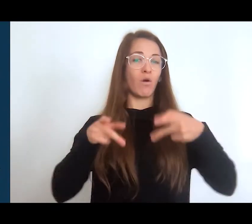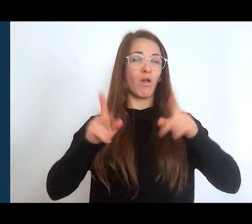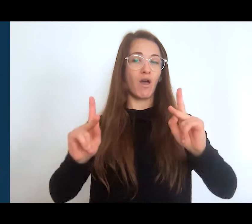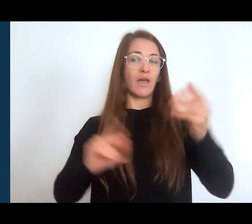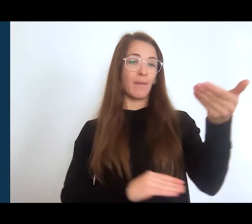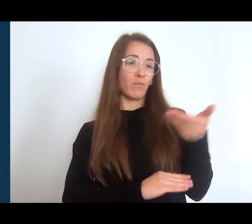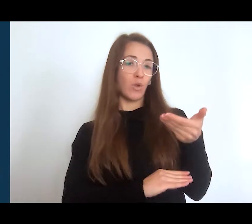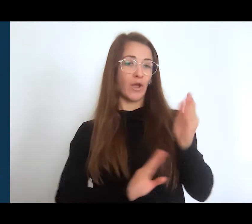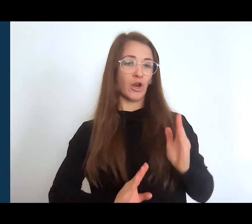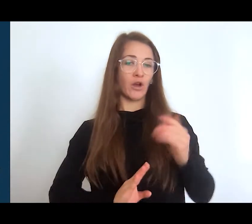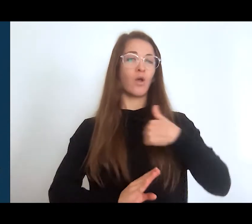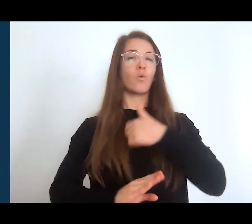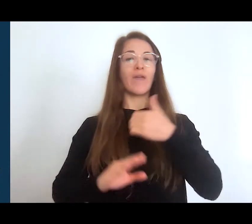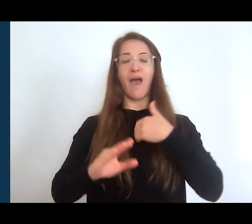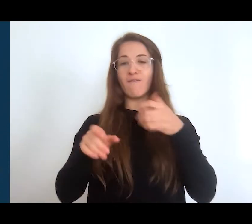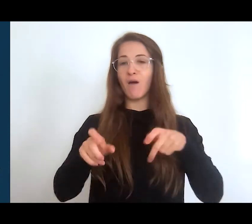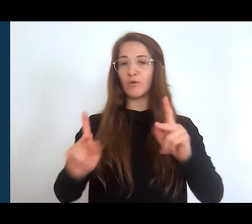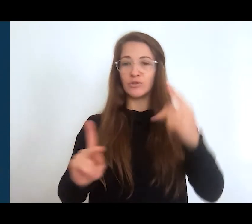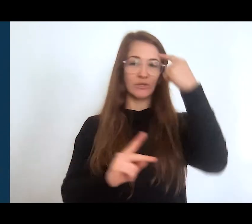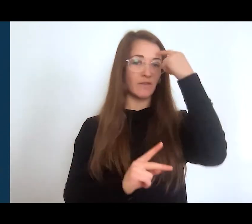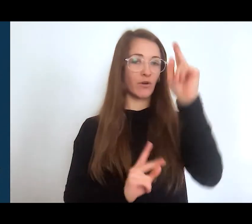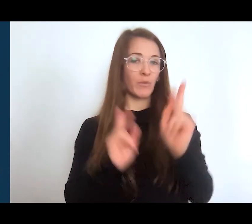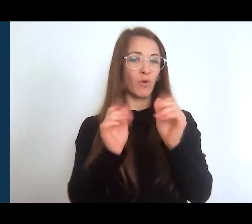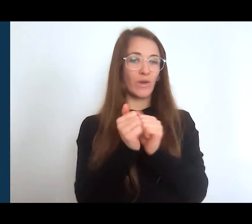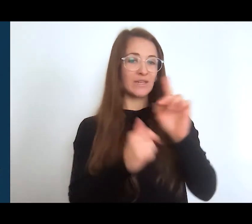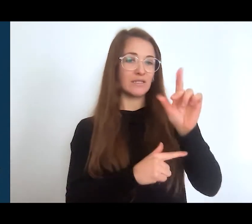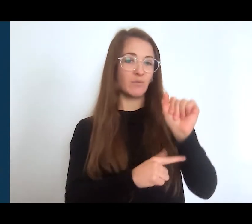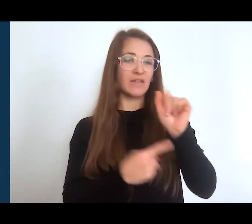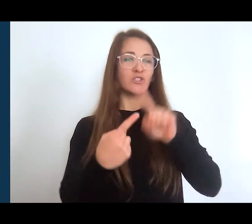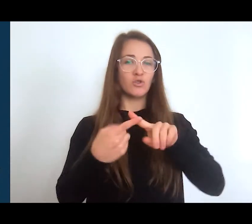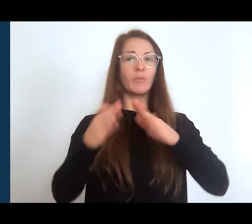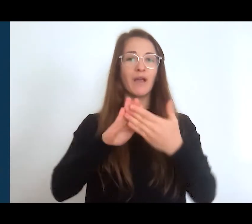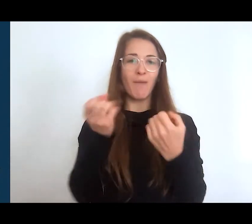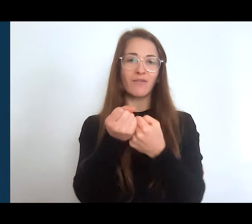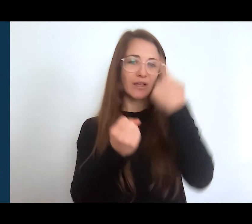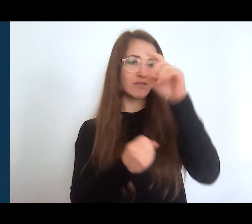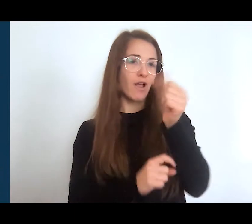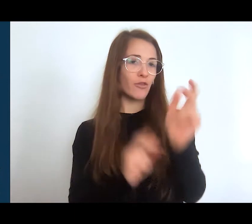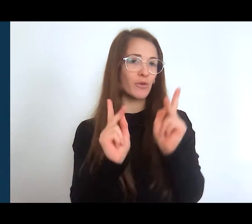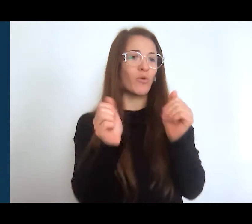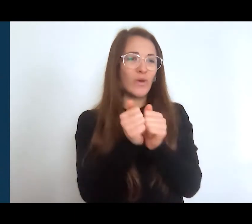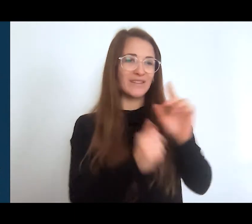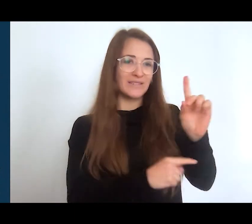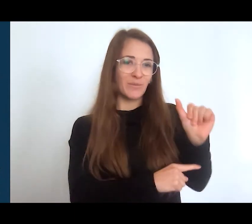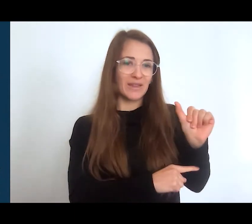YES, WE ARE AN EQUAL OPPORTUNITY EMPLOYER AND SO WE DO HAVE OPPORTUNITIES FOR PEOPLE WITH DISABILITIES TO ADVOCATE